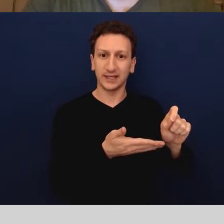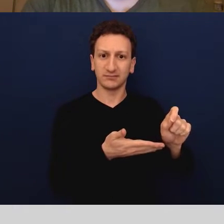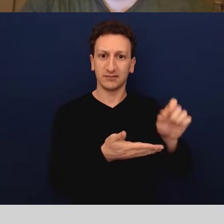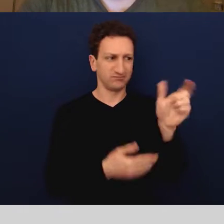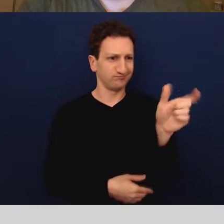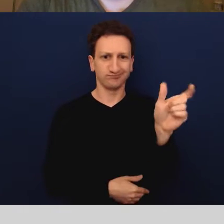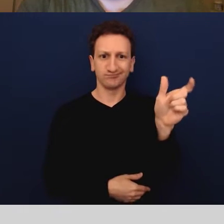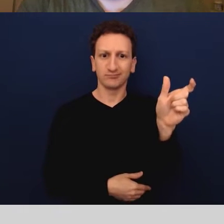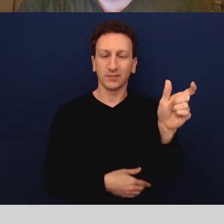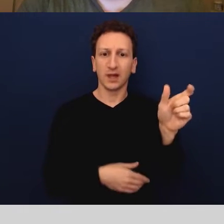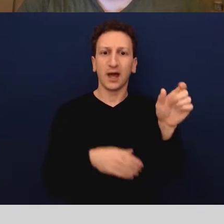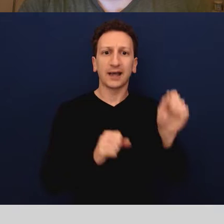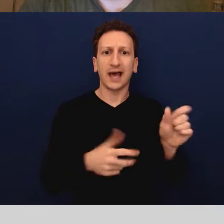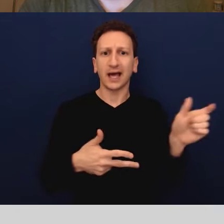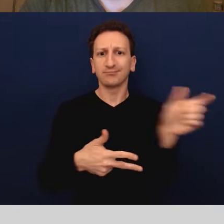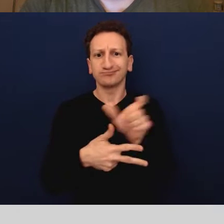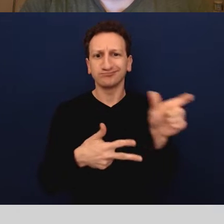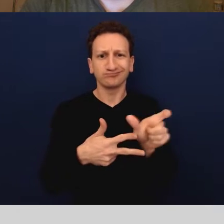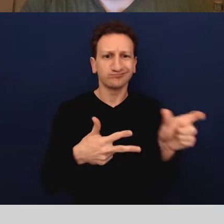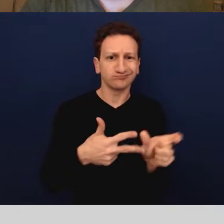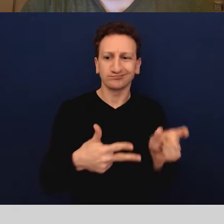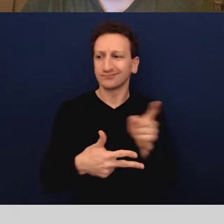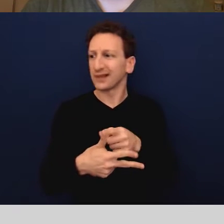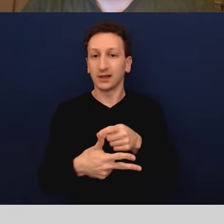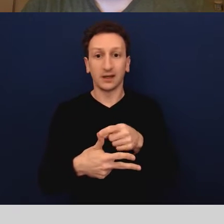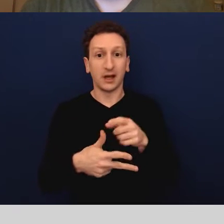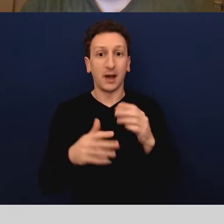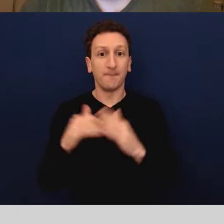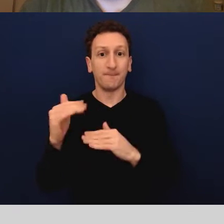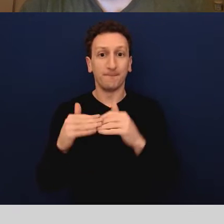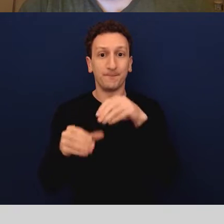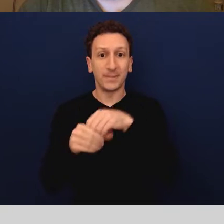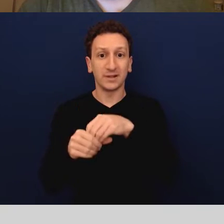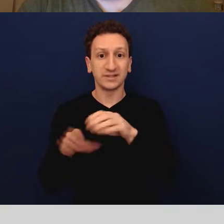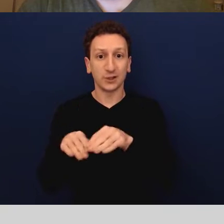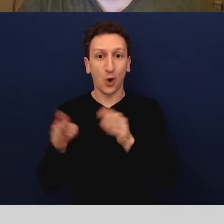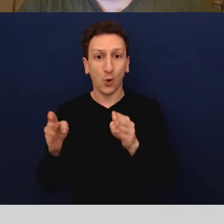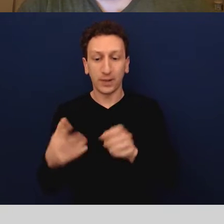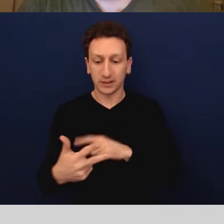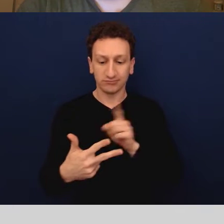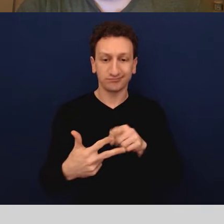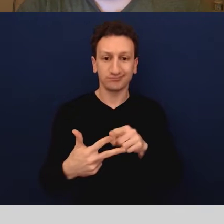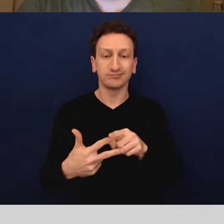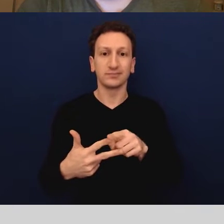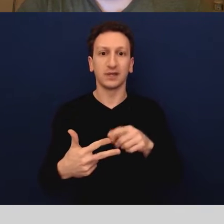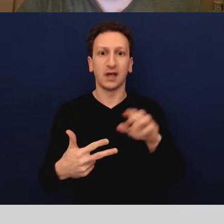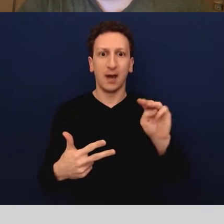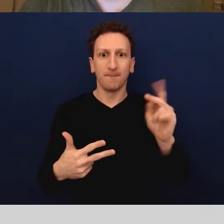from colleague open, the building open. You can call .right on what you get from sake.makefile.